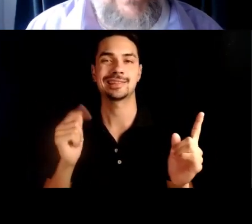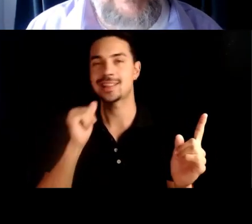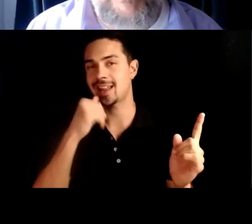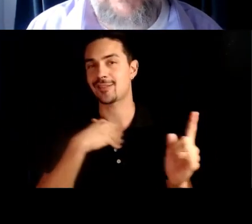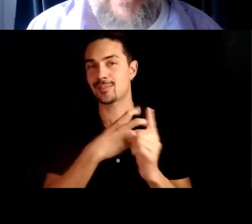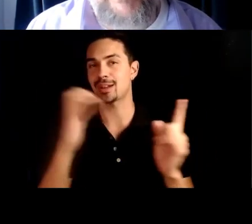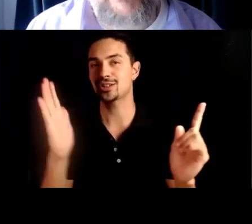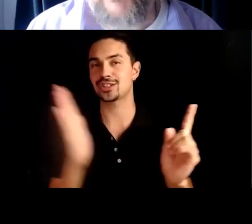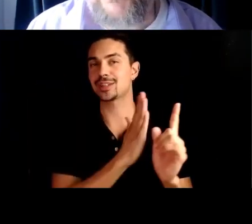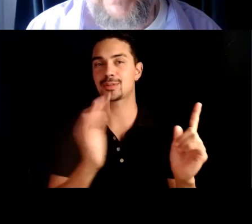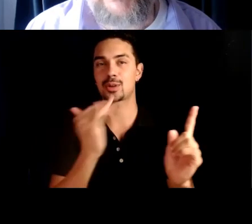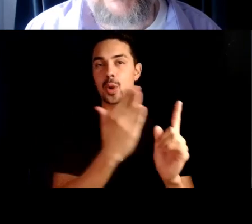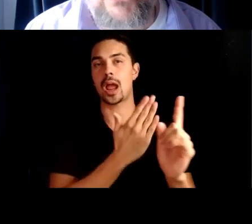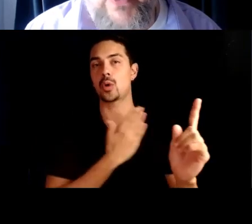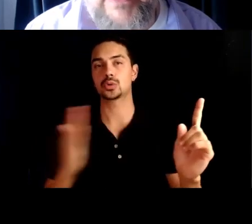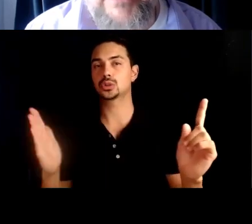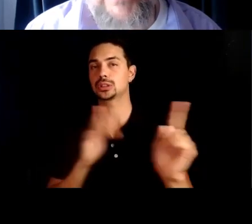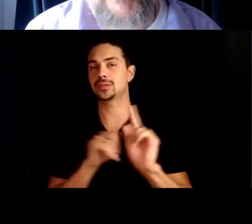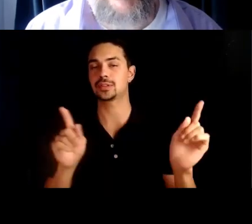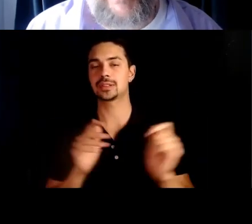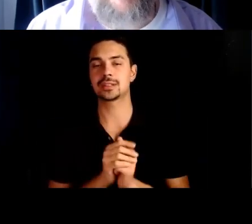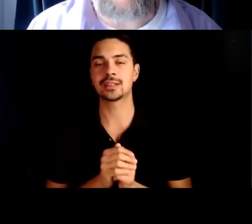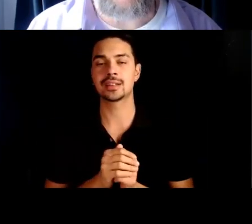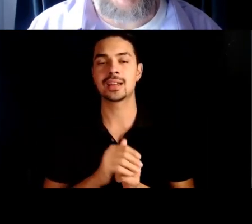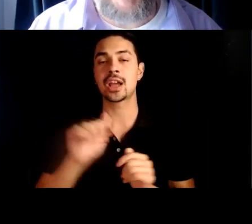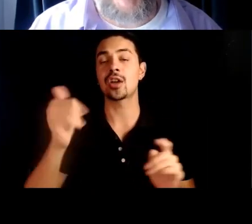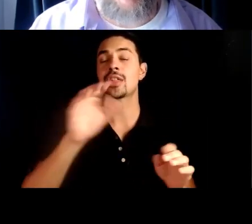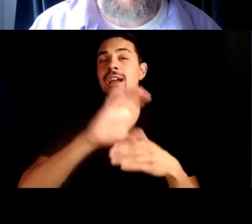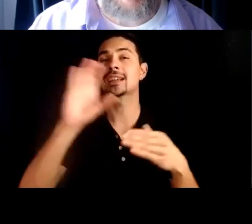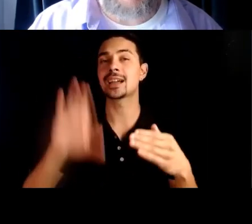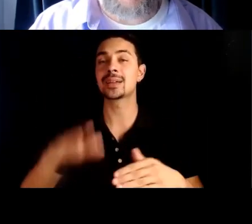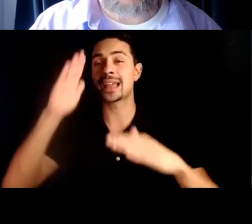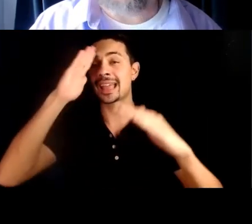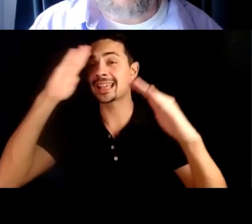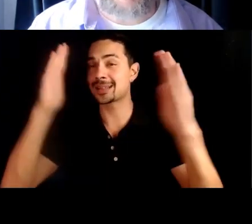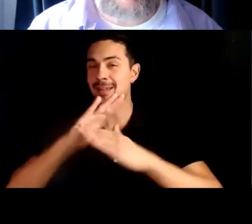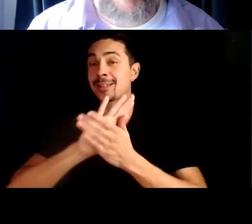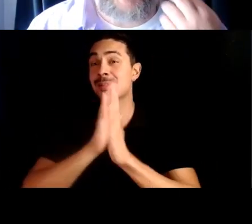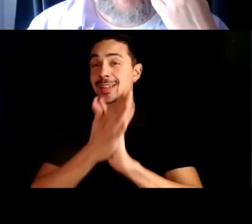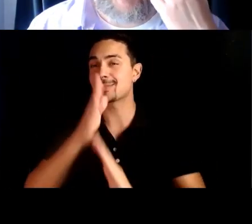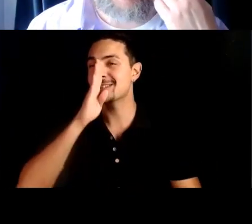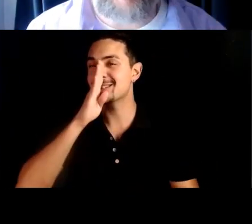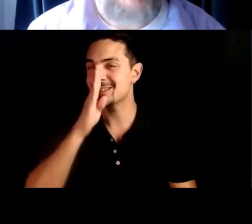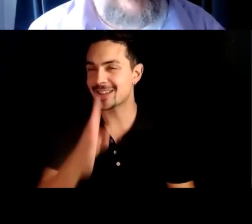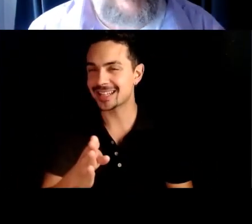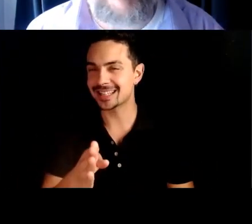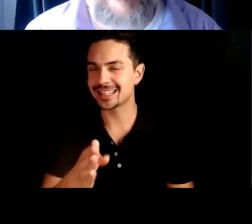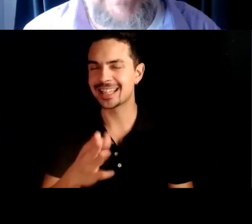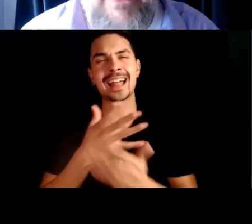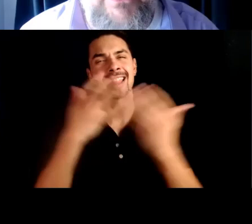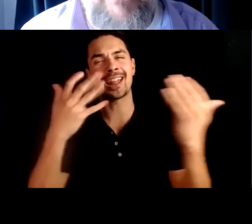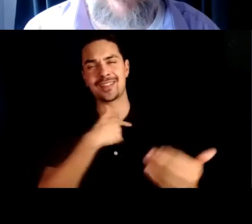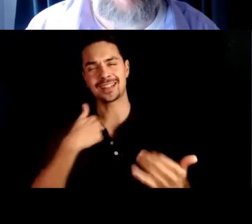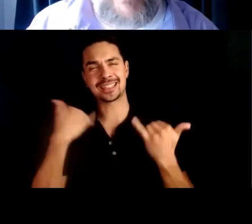that was expected was being straight after transition. So a lot of us today would think, what the heck is that all about?